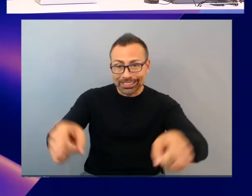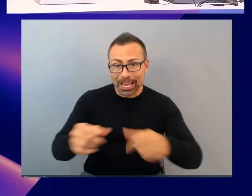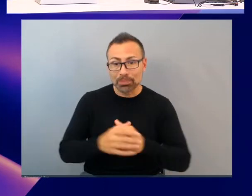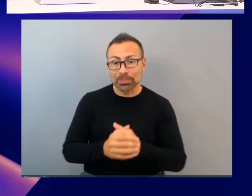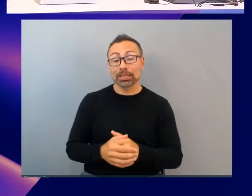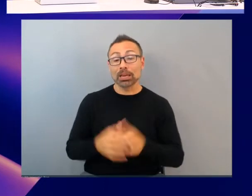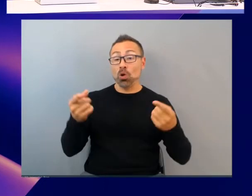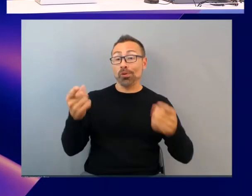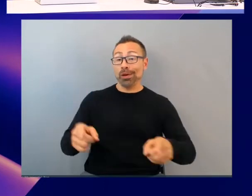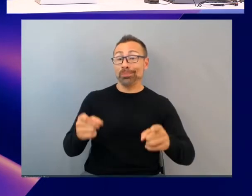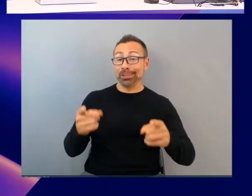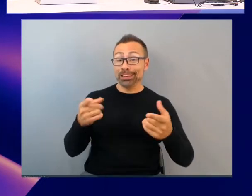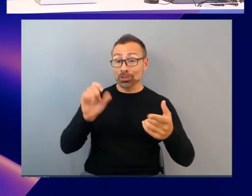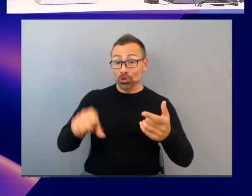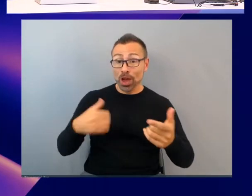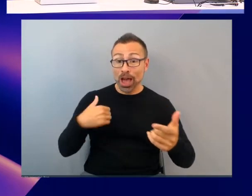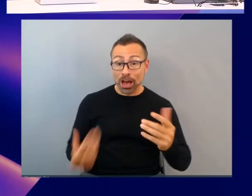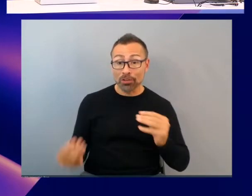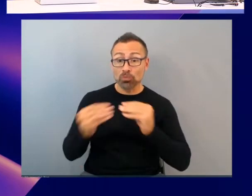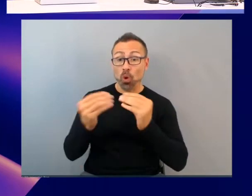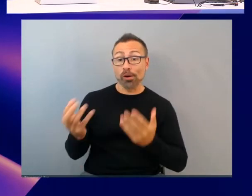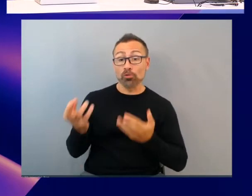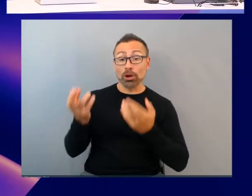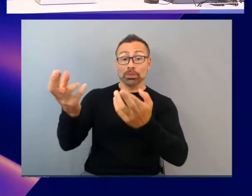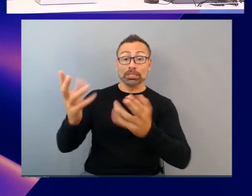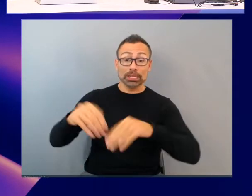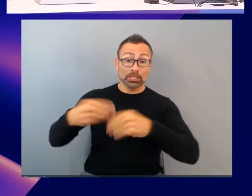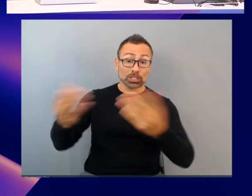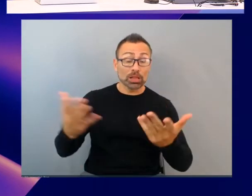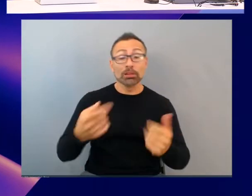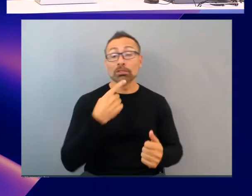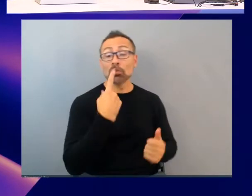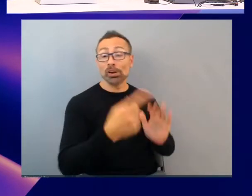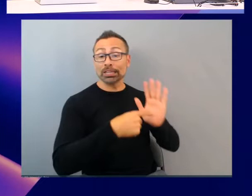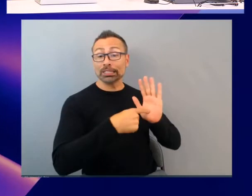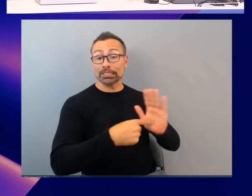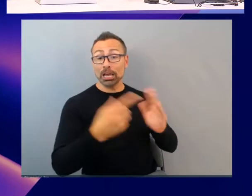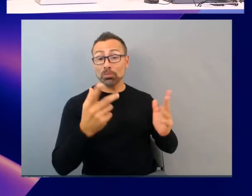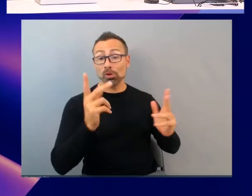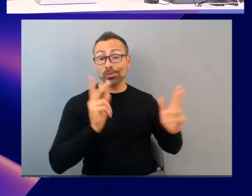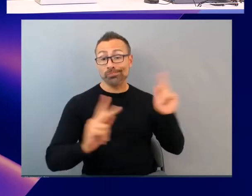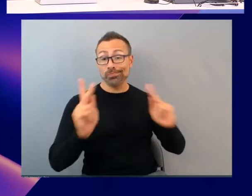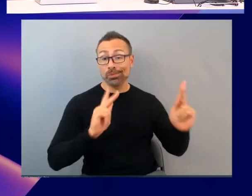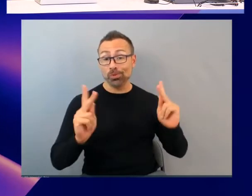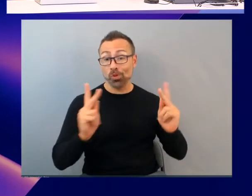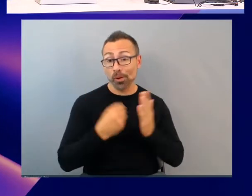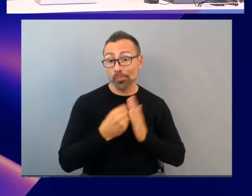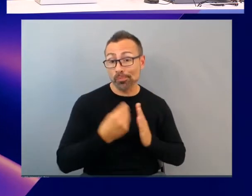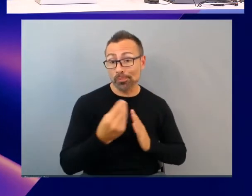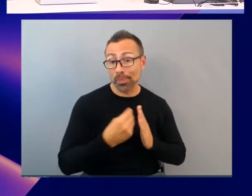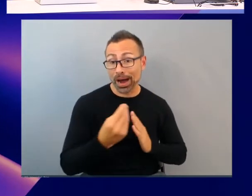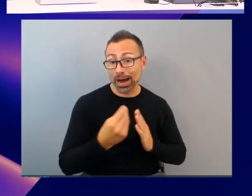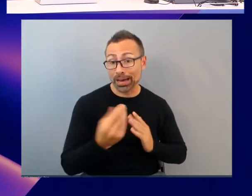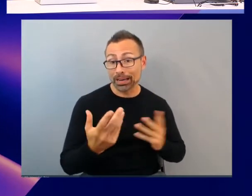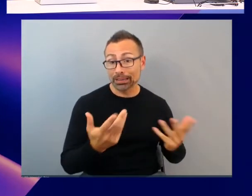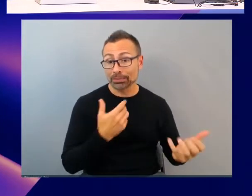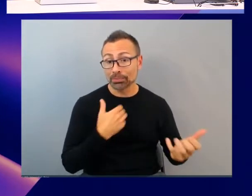If, let's say, if customers are buying lot of, let's say, maybe Alexa devices, right,